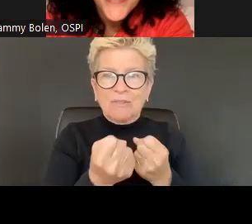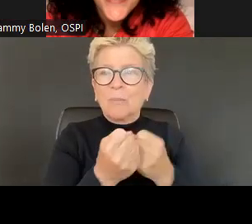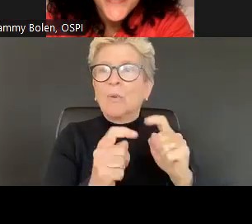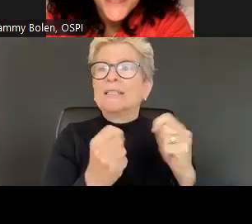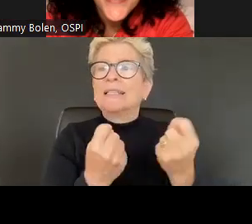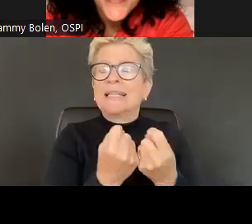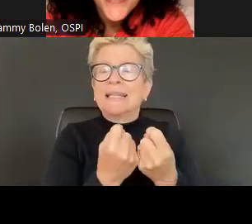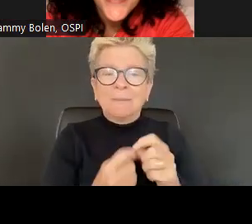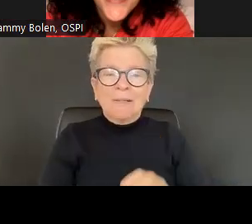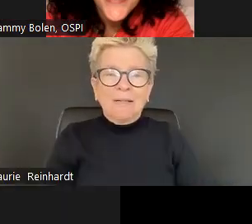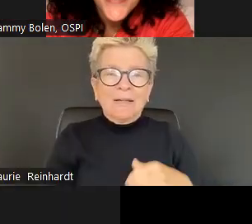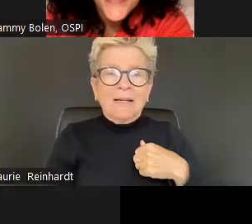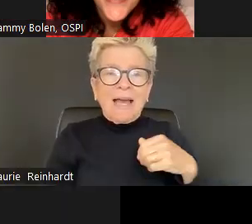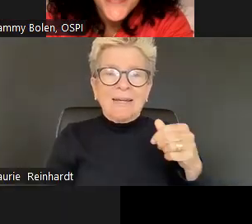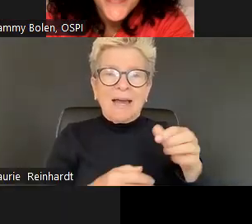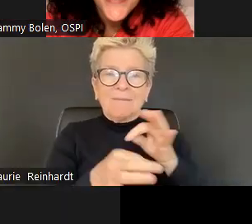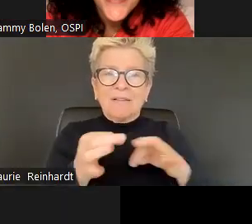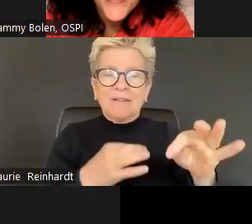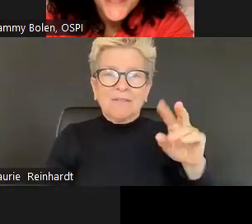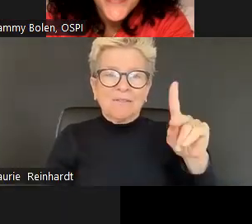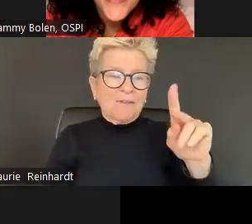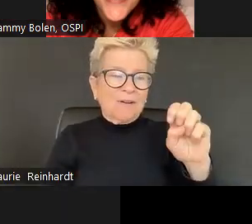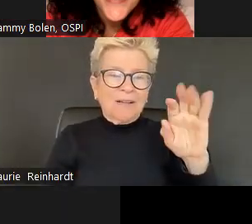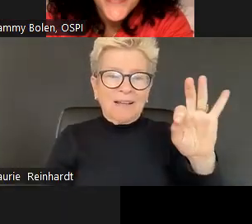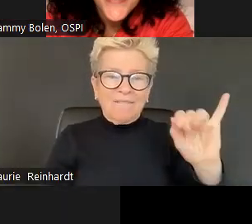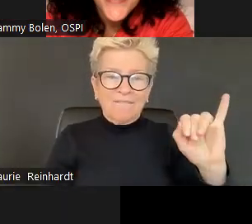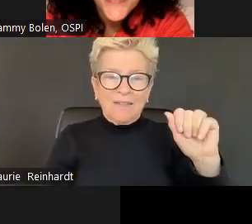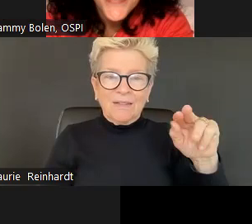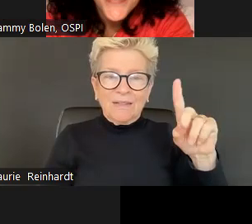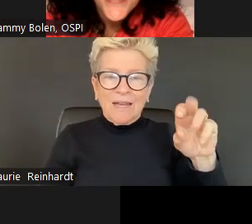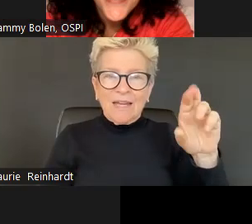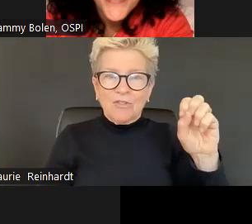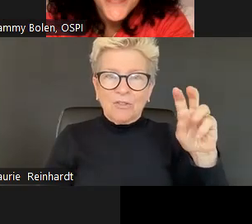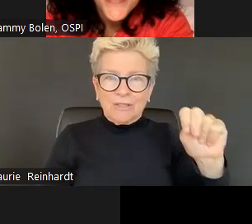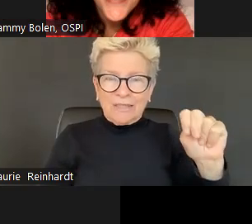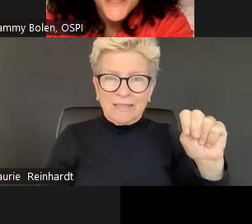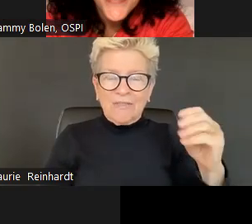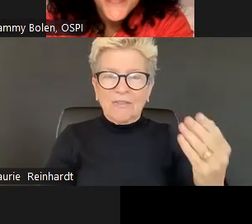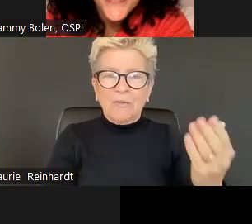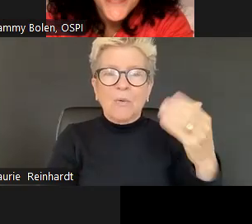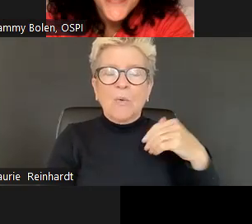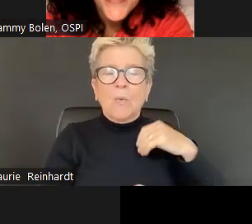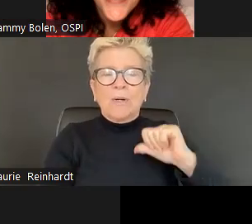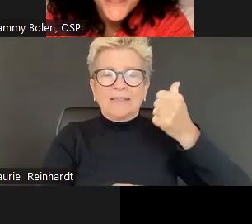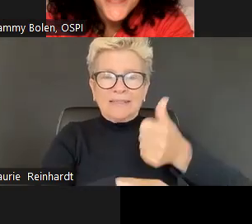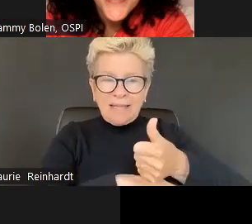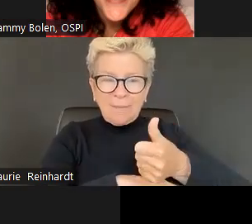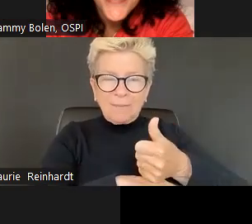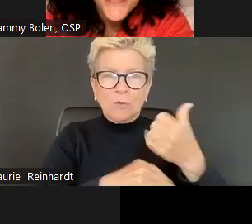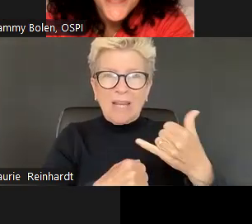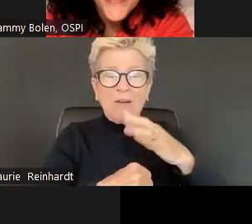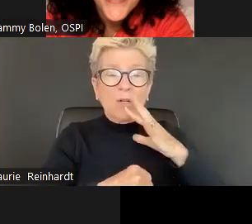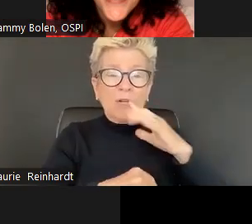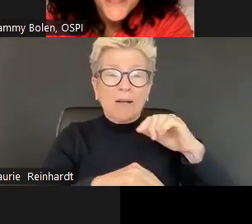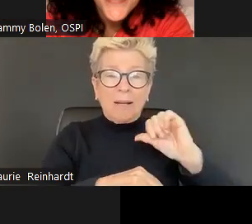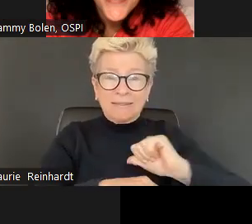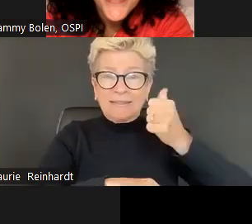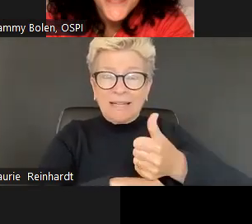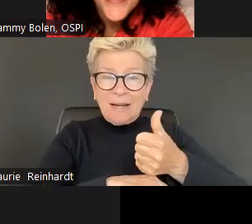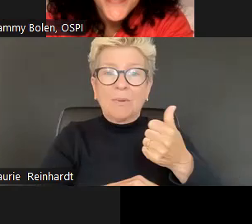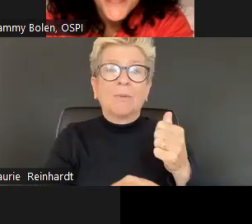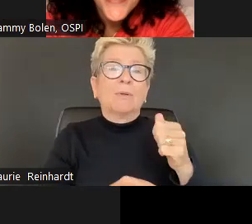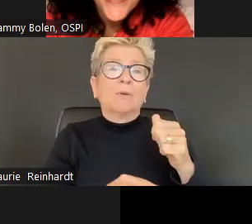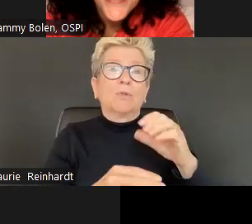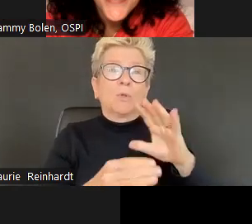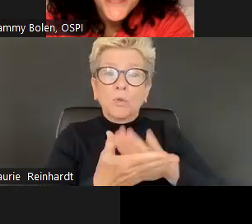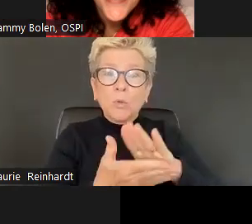and I work for OSPI Student Engagement and Support. I'm the Administrative Program Specialist for our Student Engagement and Support team;